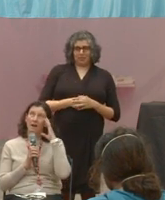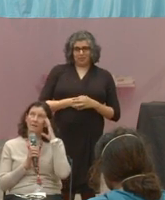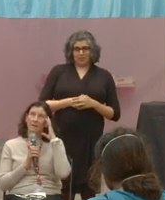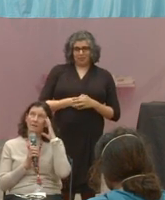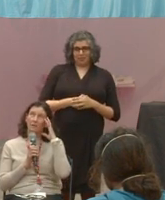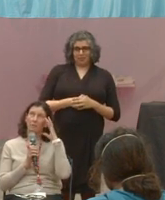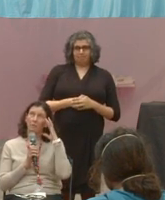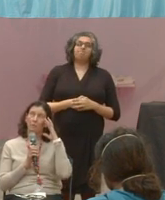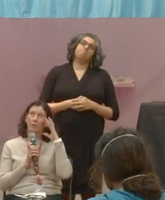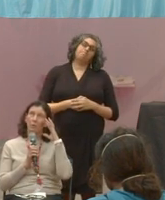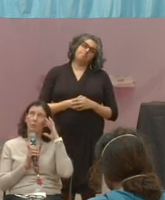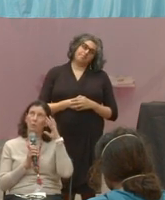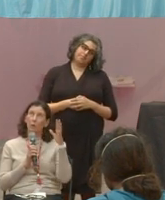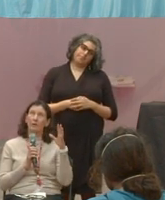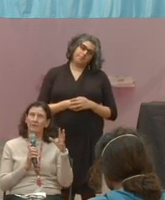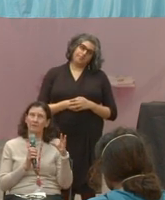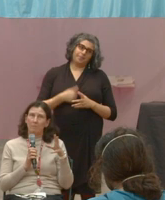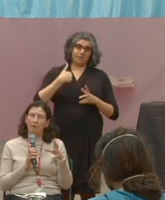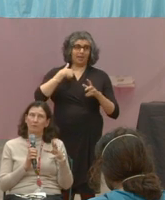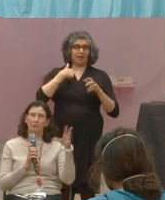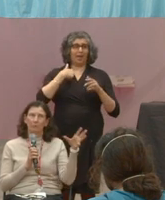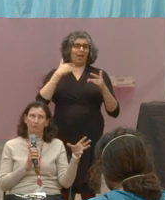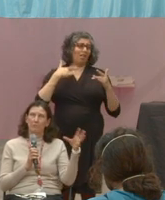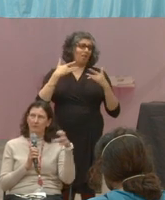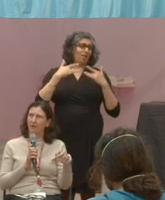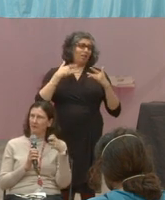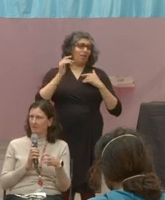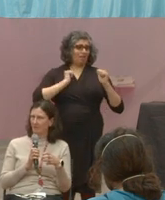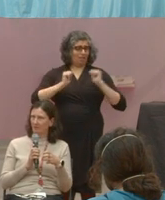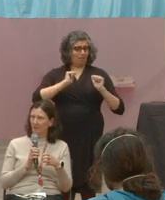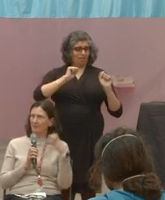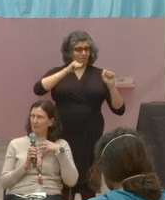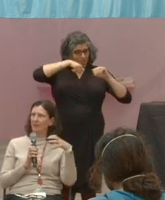I worried about the performers coming into the space and maybe